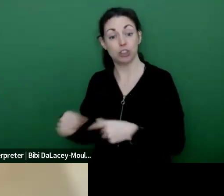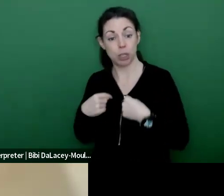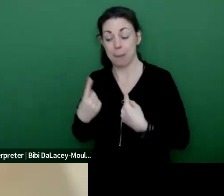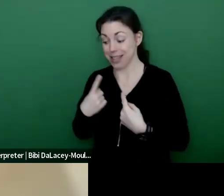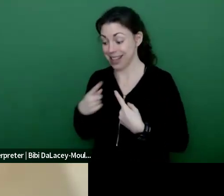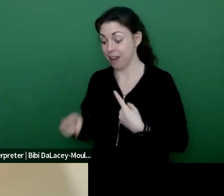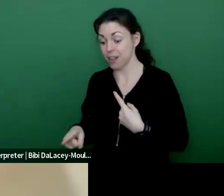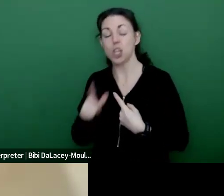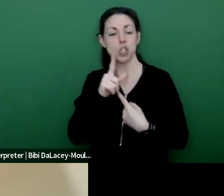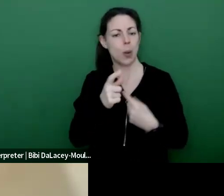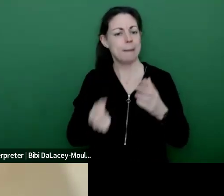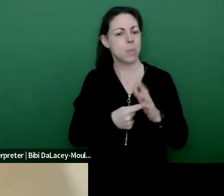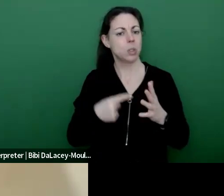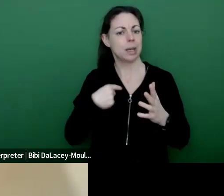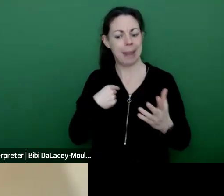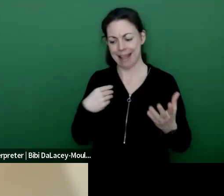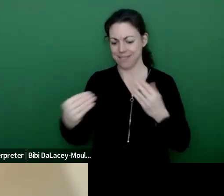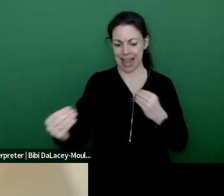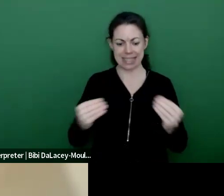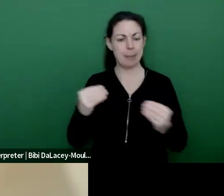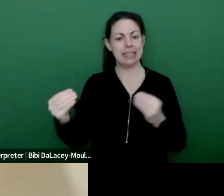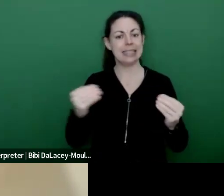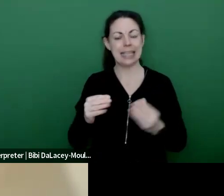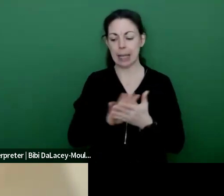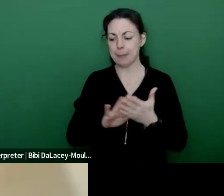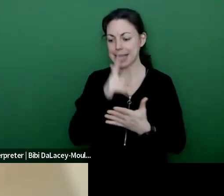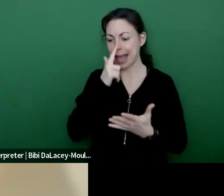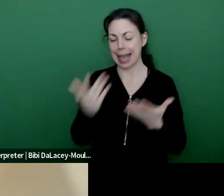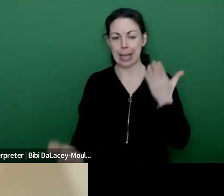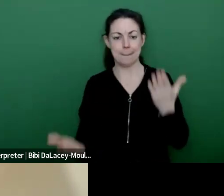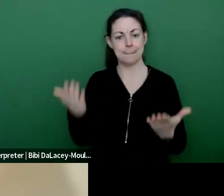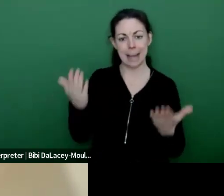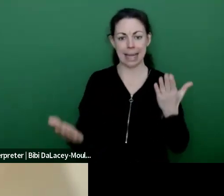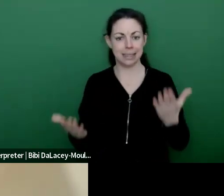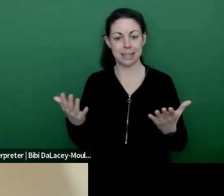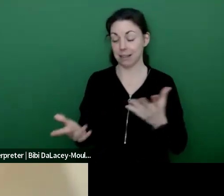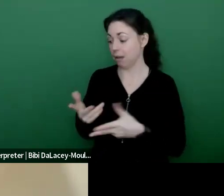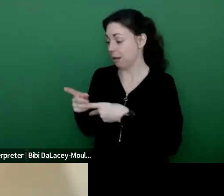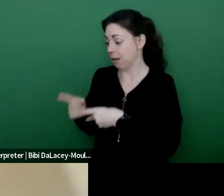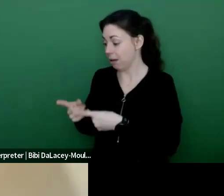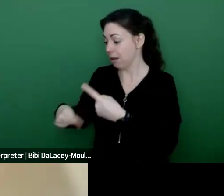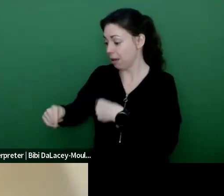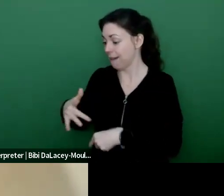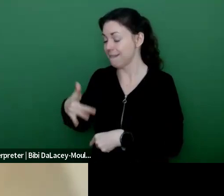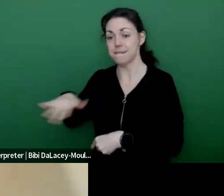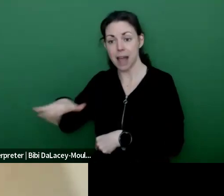having a role which enables me to achieve a work-life blend, which, which I am satisfied with. And that will obviously look